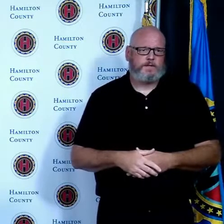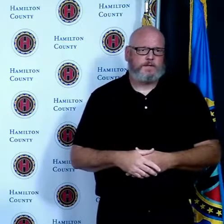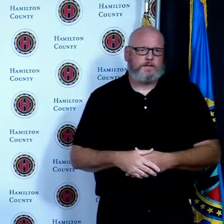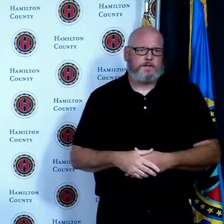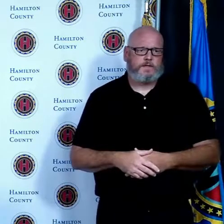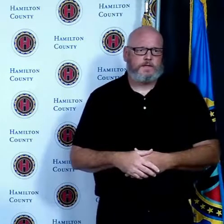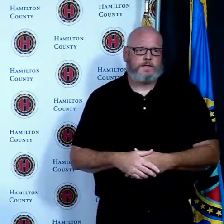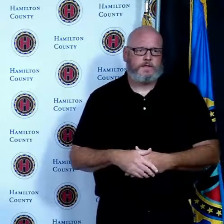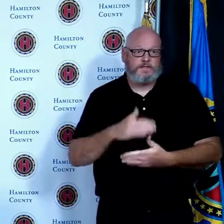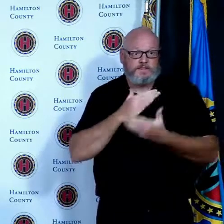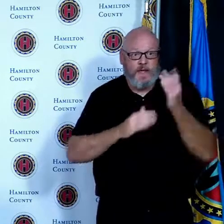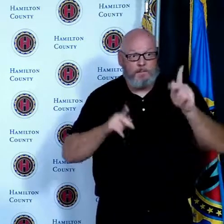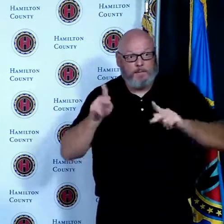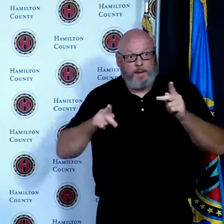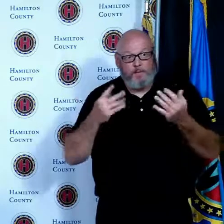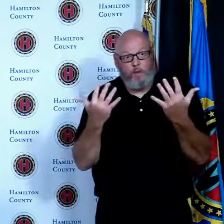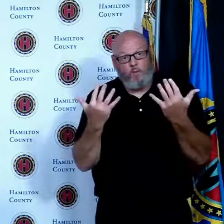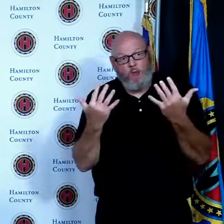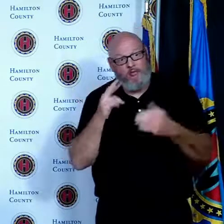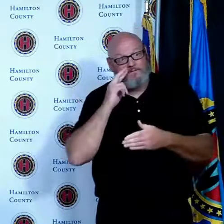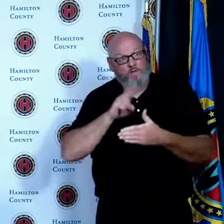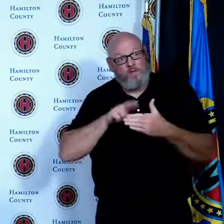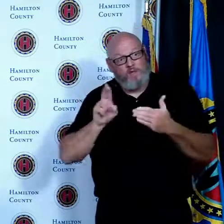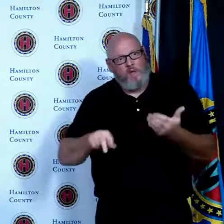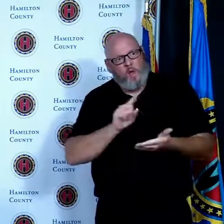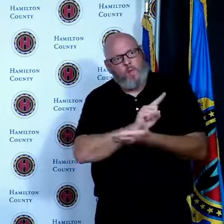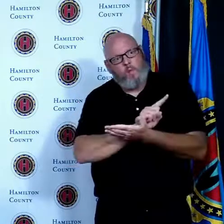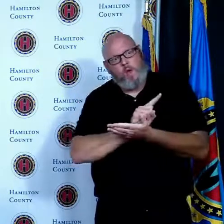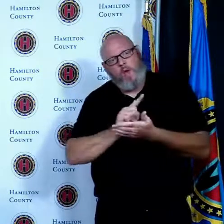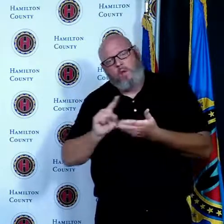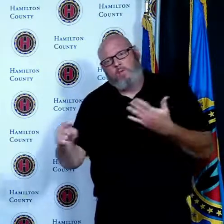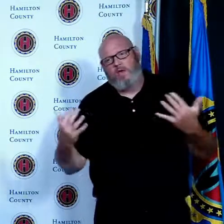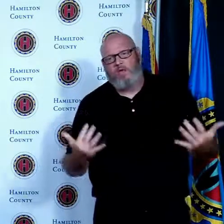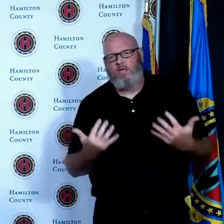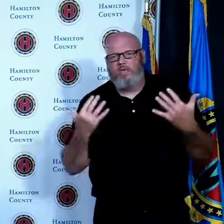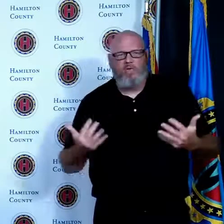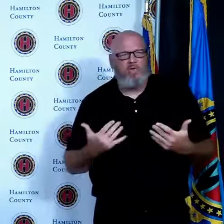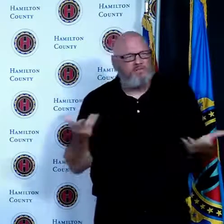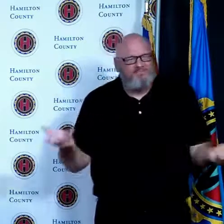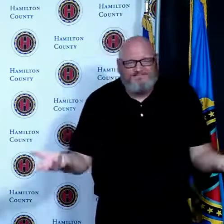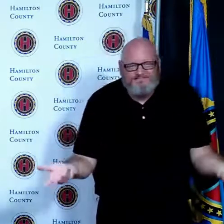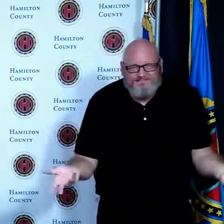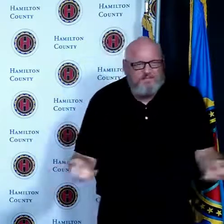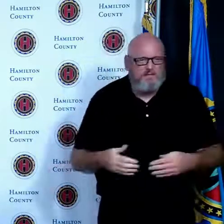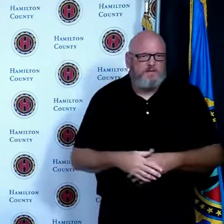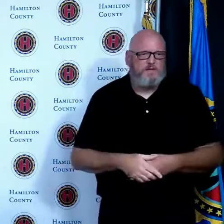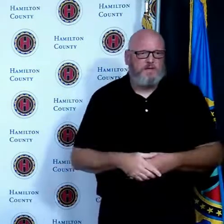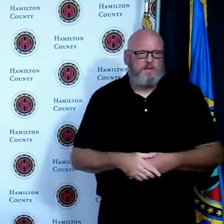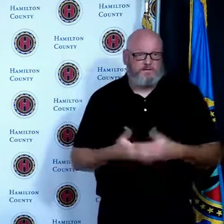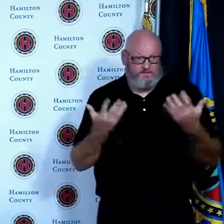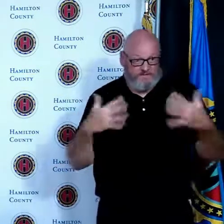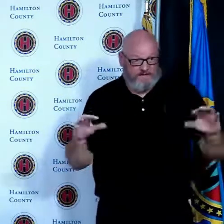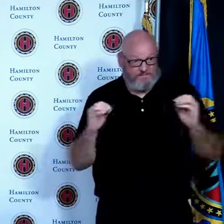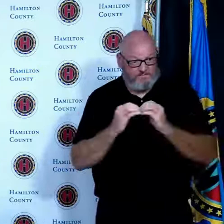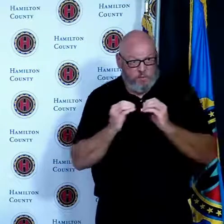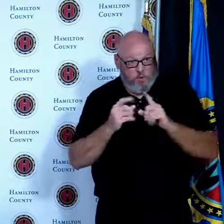results which kind of defeated the purpose of that is that generally over at this point that problem it is and I am going to let